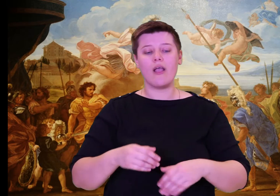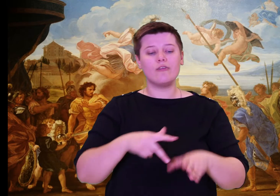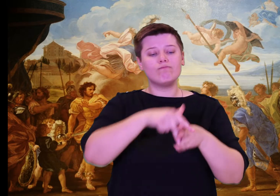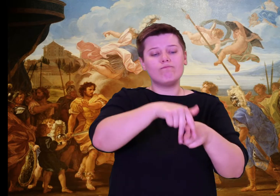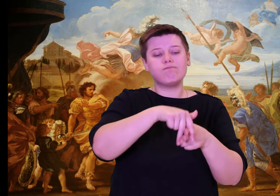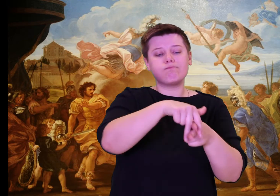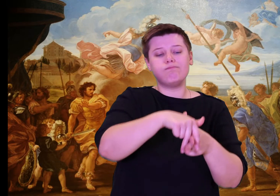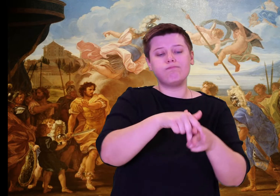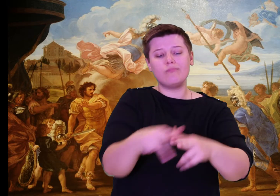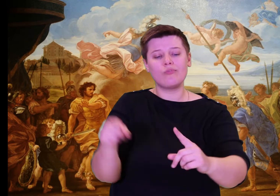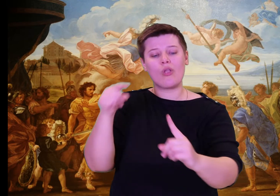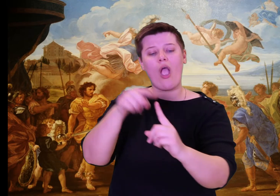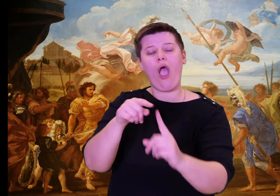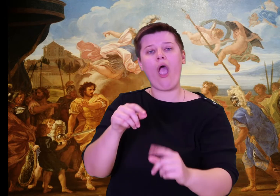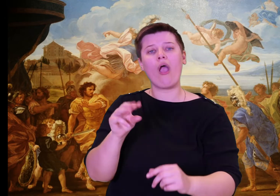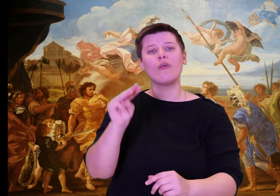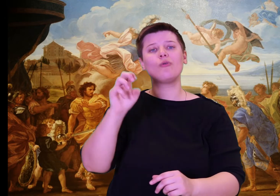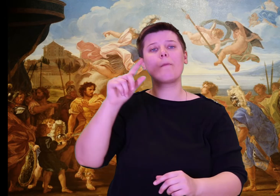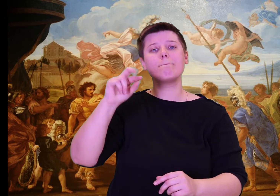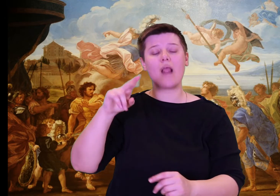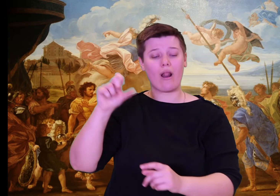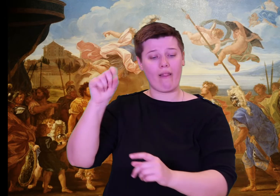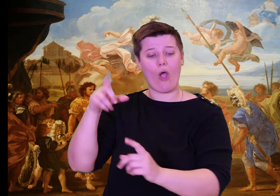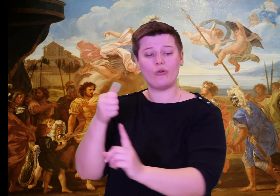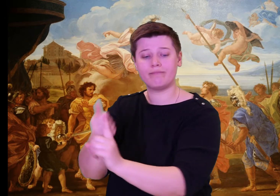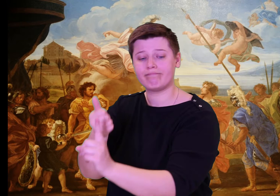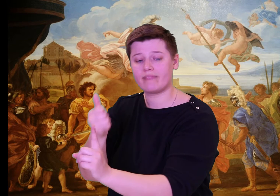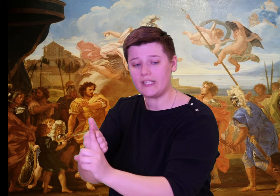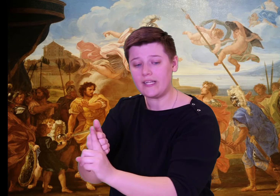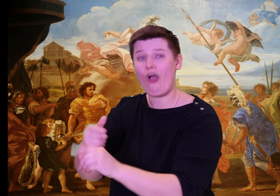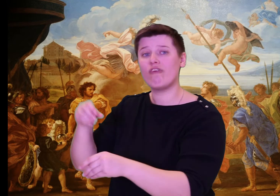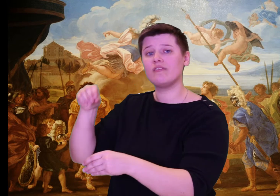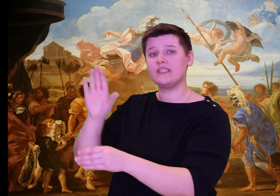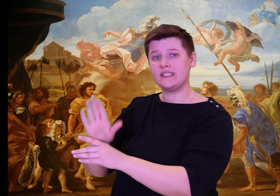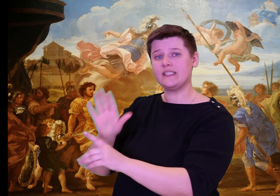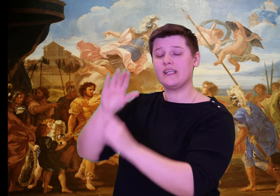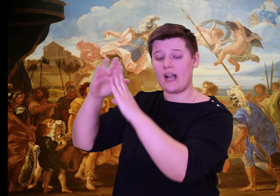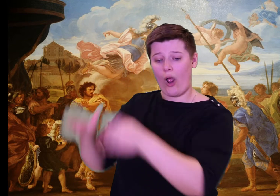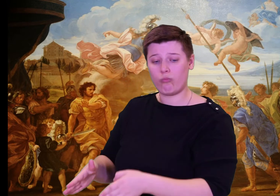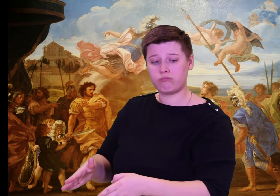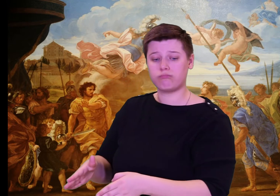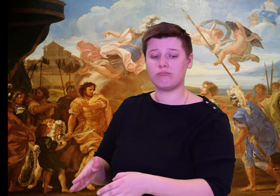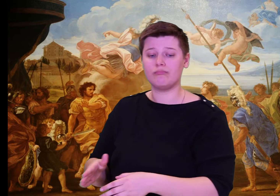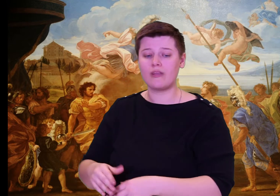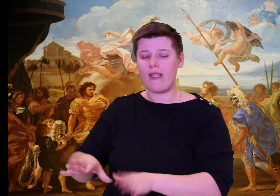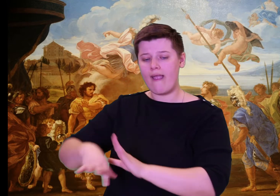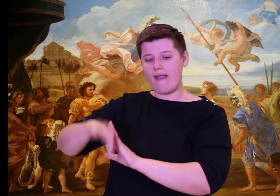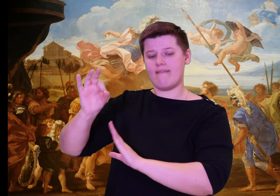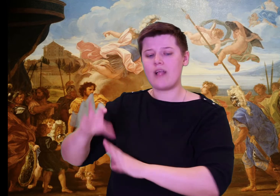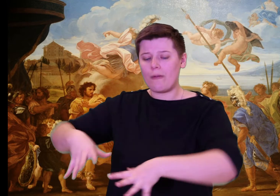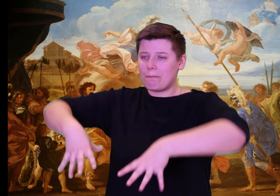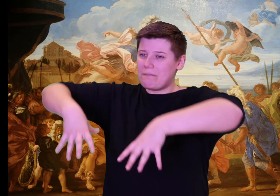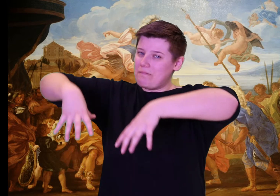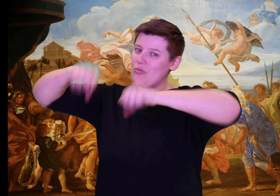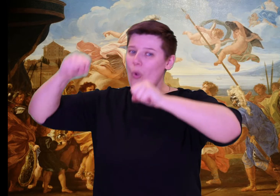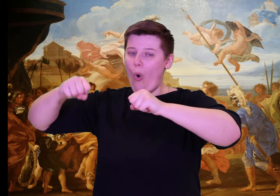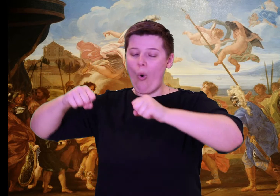echoing porch. At a light touch of whip the horses flew. Swiftly they drew